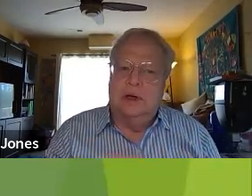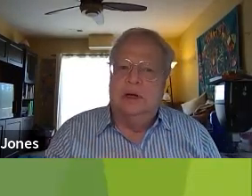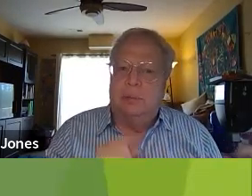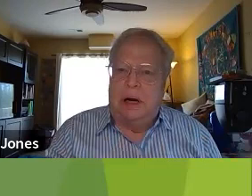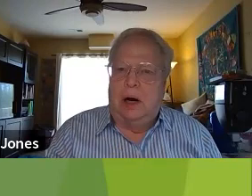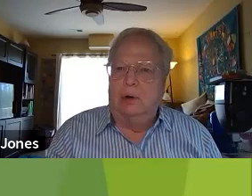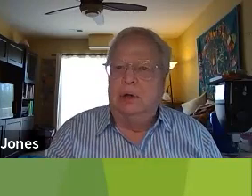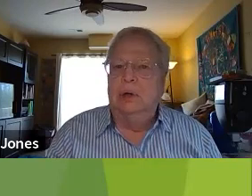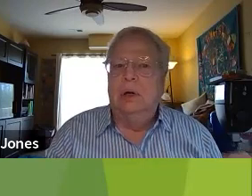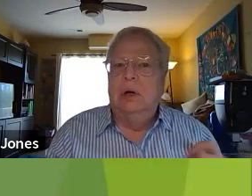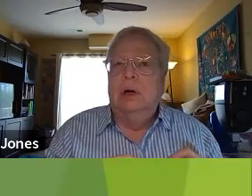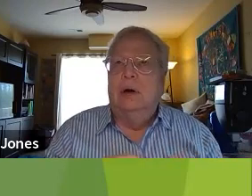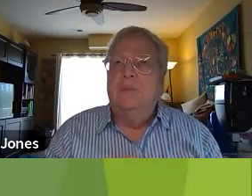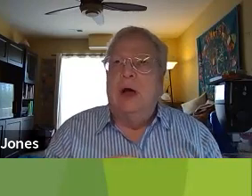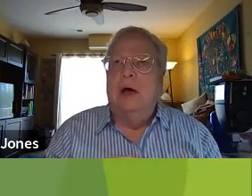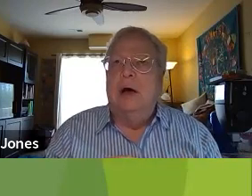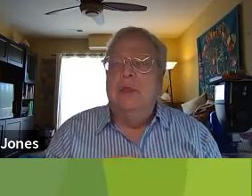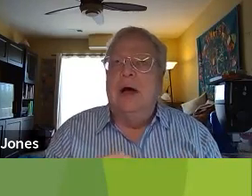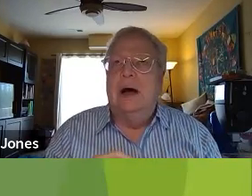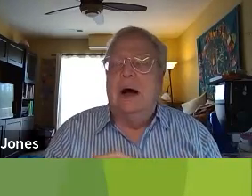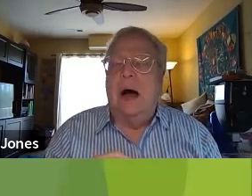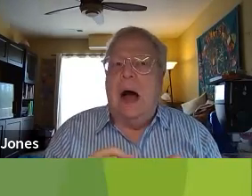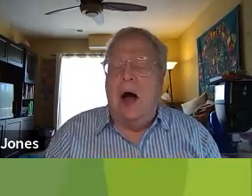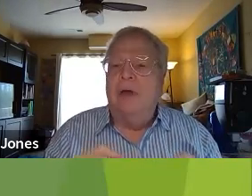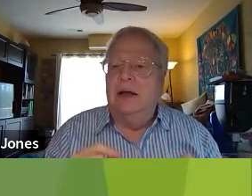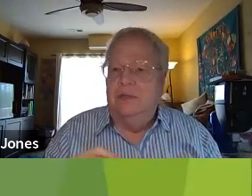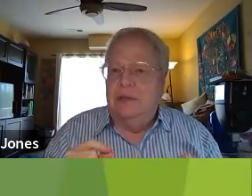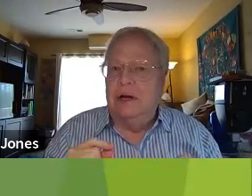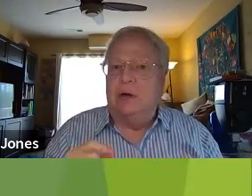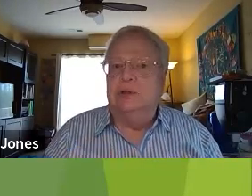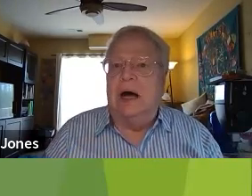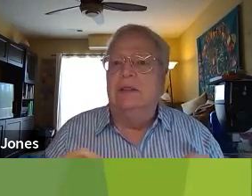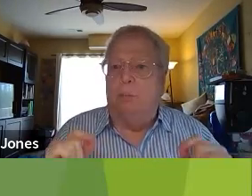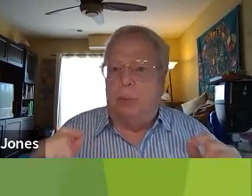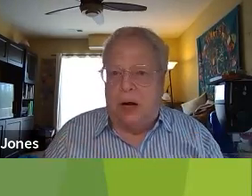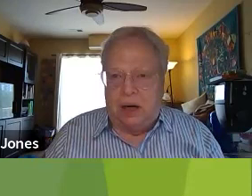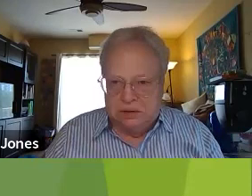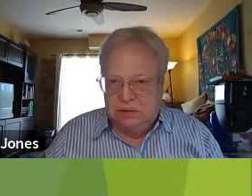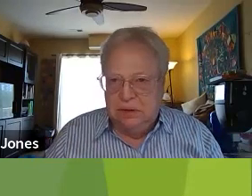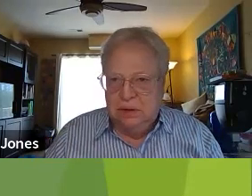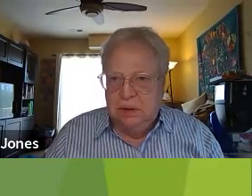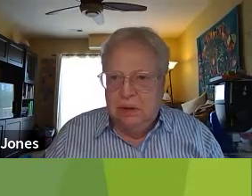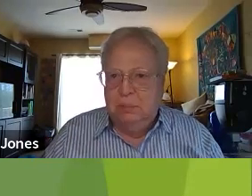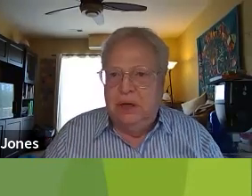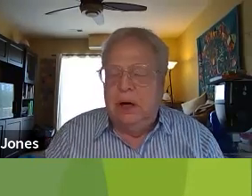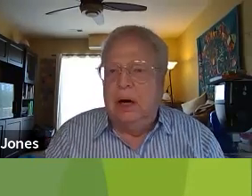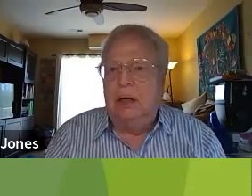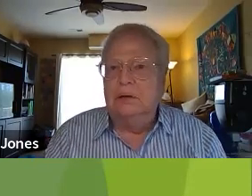think about how they can think outside the box.